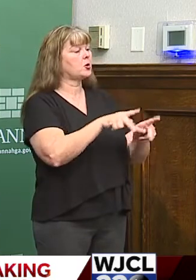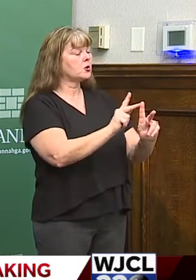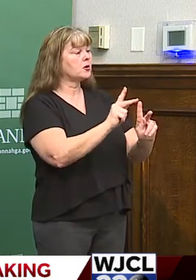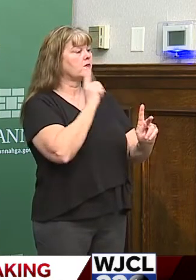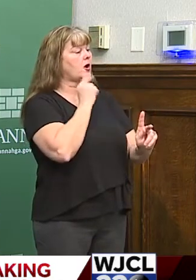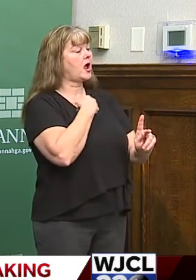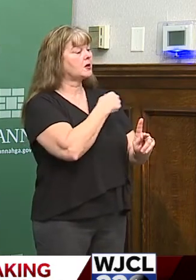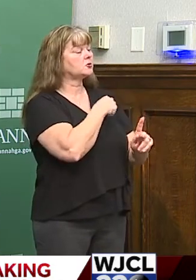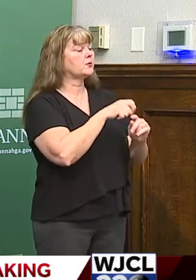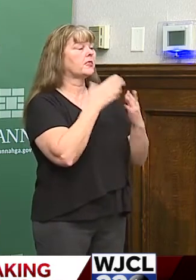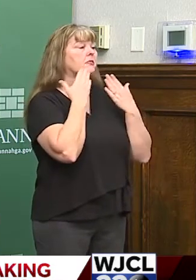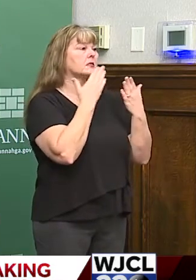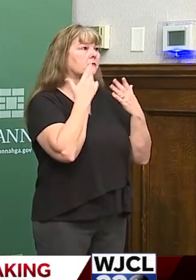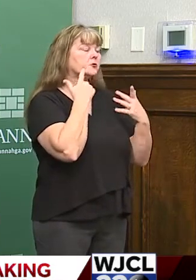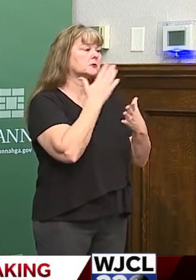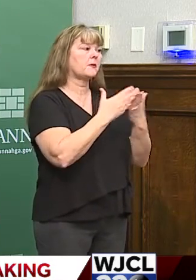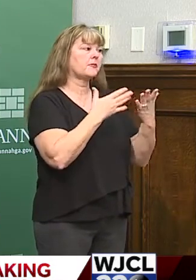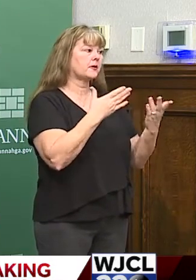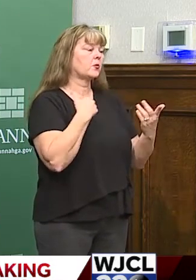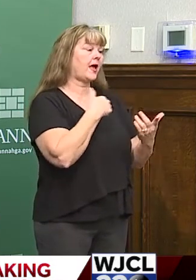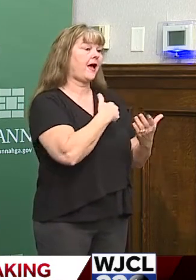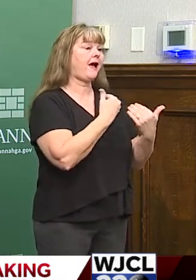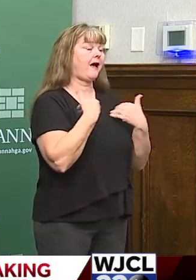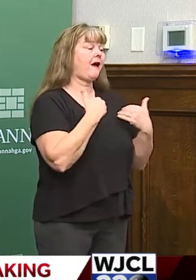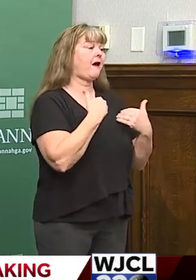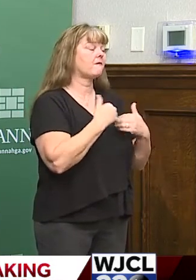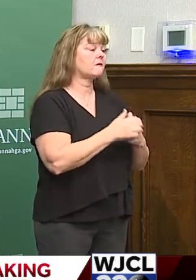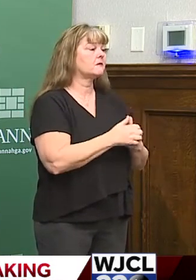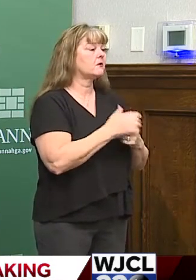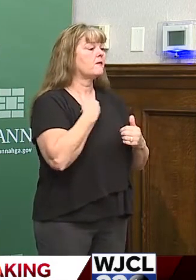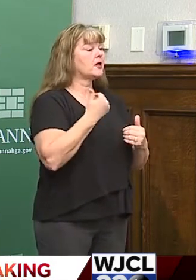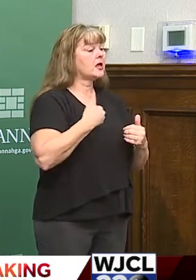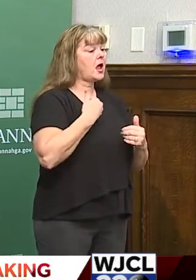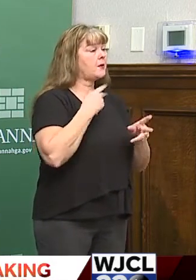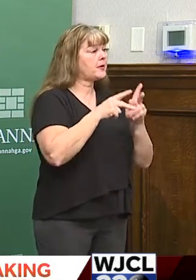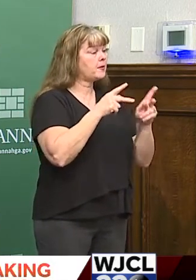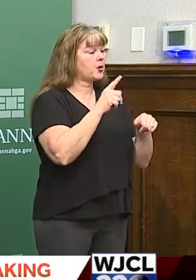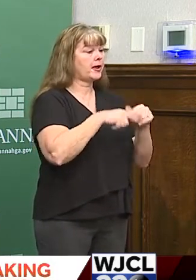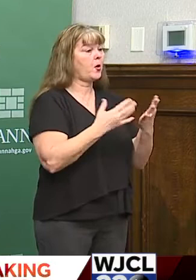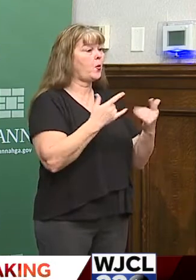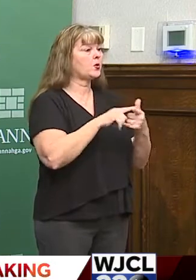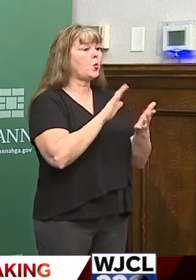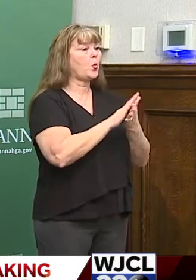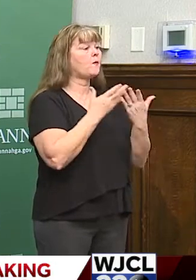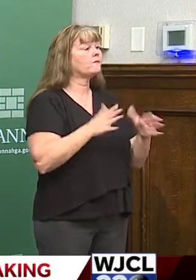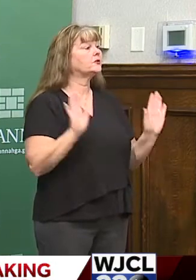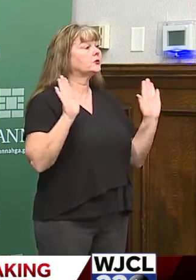I THINK THIS QUIET TIME REALLY CREATES OPPORTUNITIES FOR US TO BE GRATEFUL FOR SOME THINGS WE HAVE.